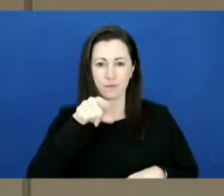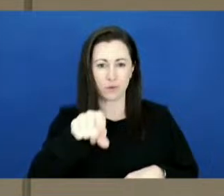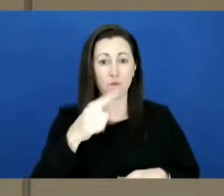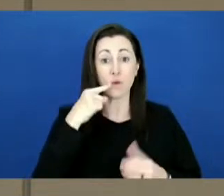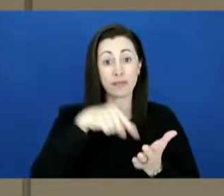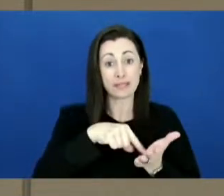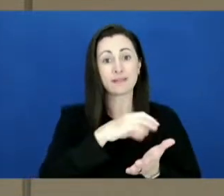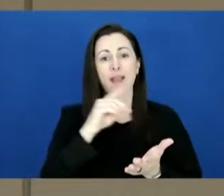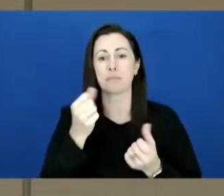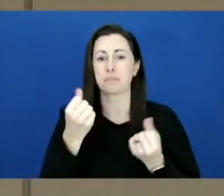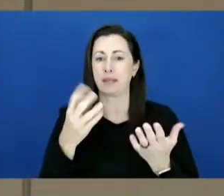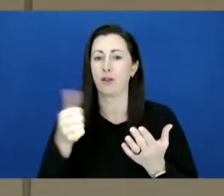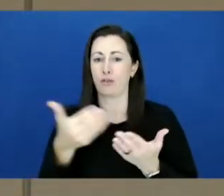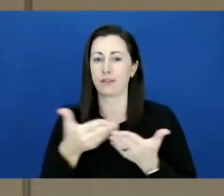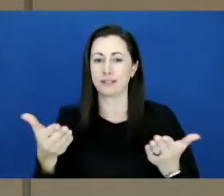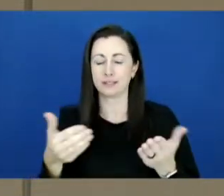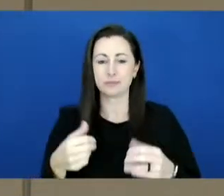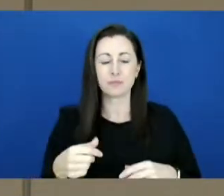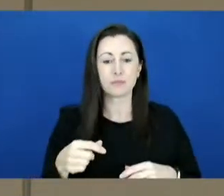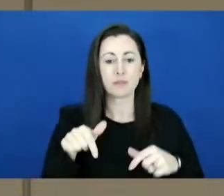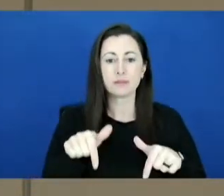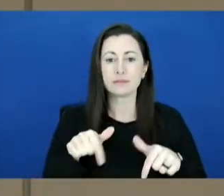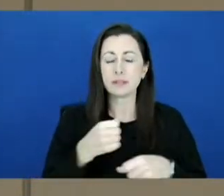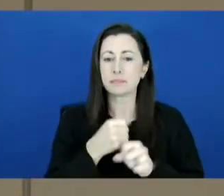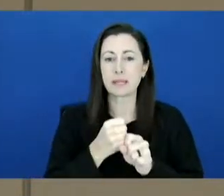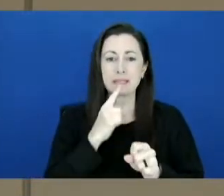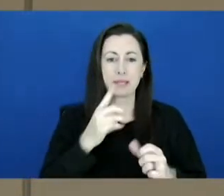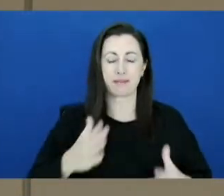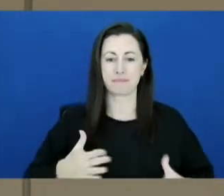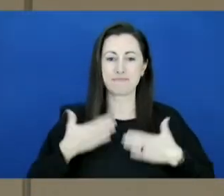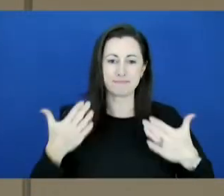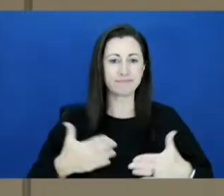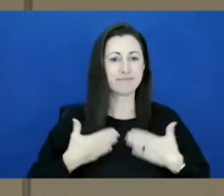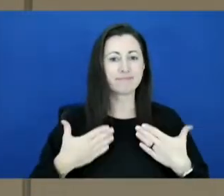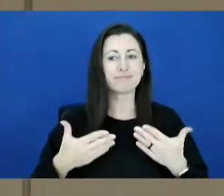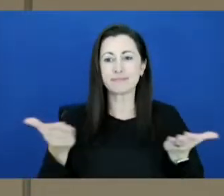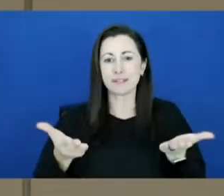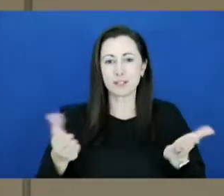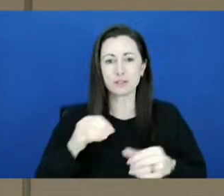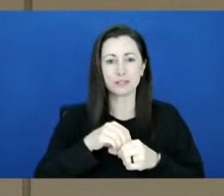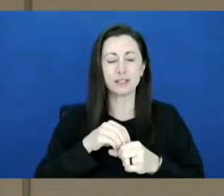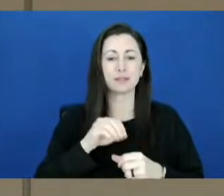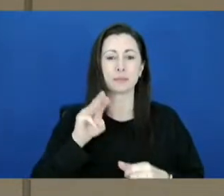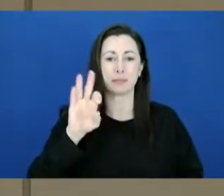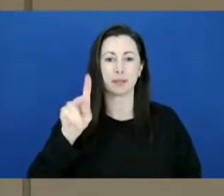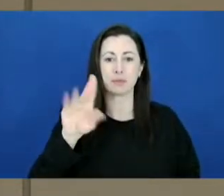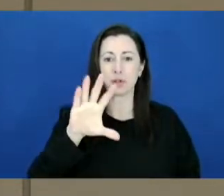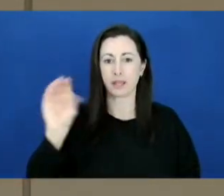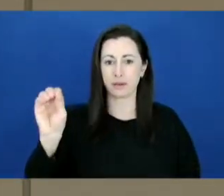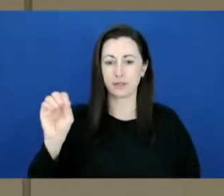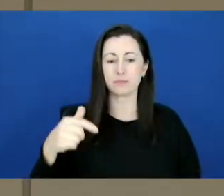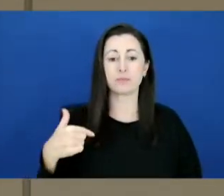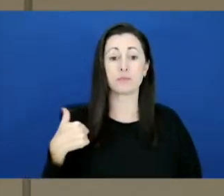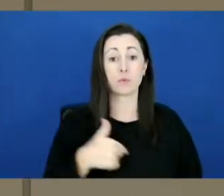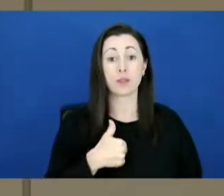AND FOR THIS, AND FOR MANY THINGS.